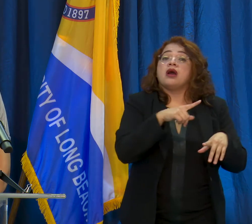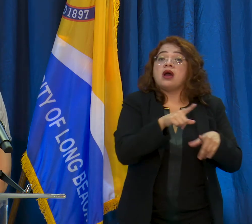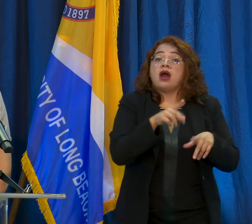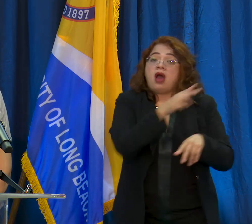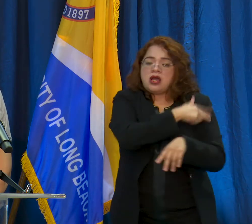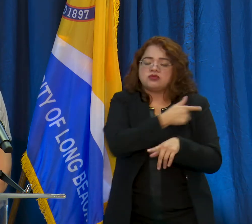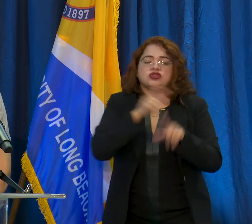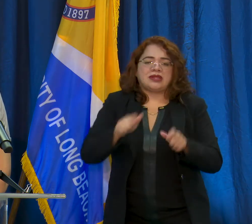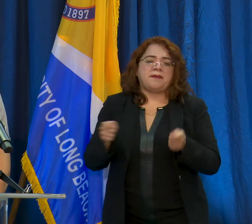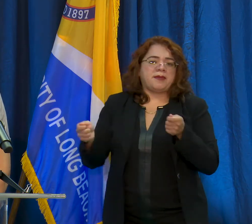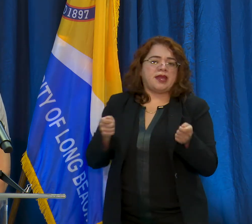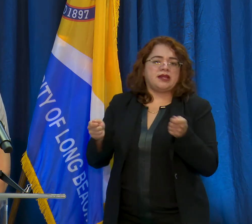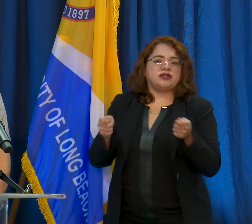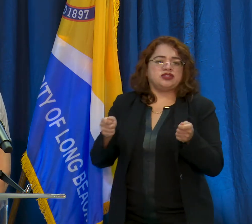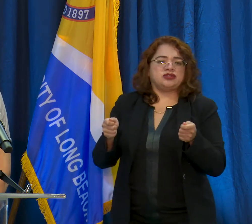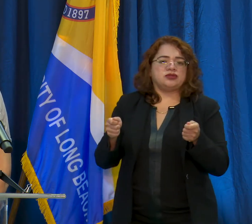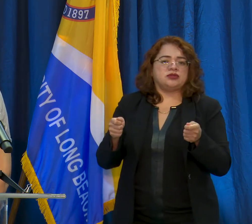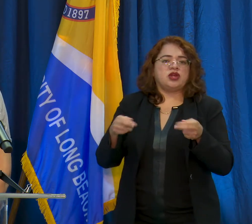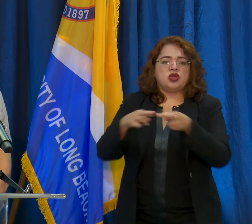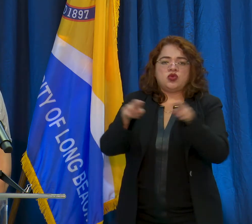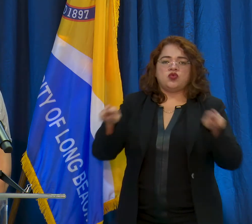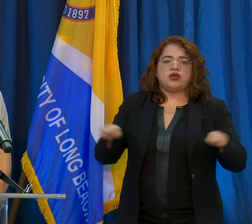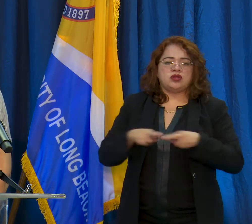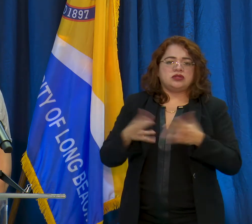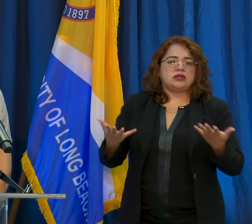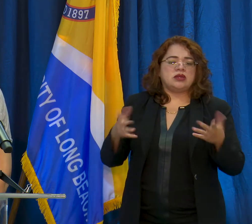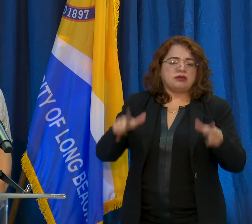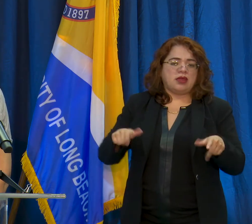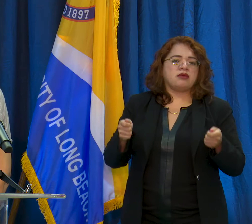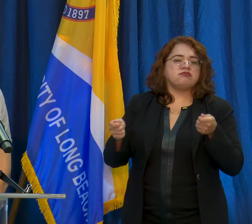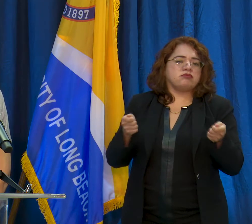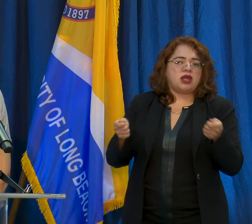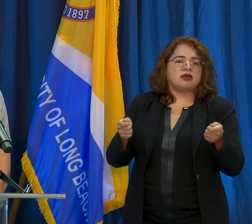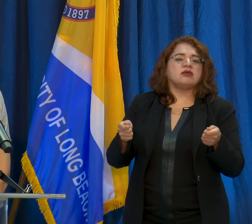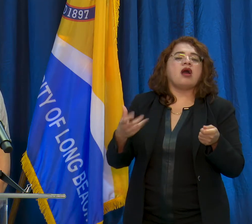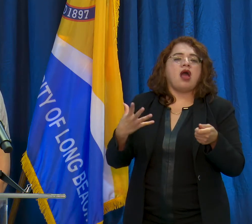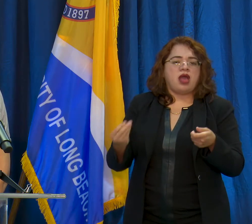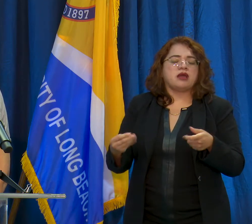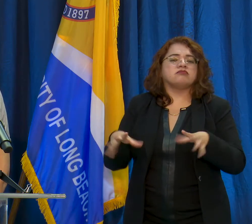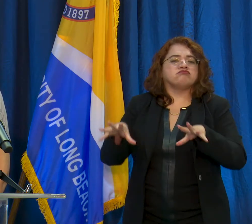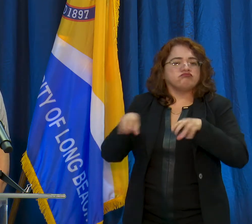hospitals in our region are able to to absorb